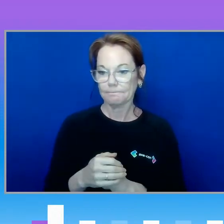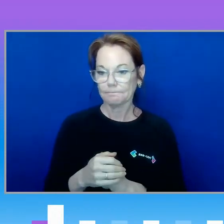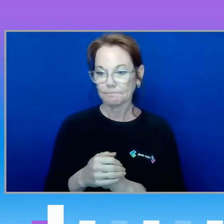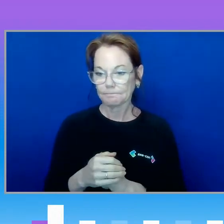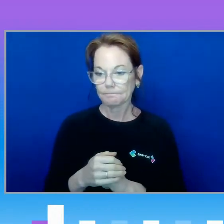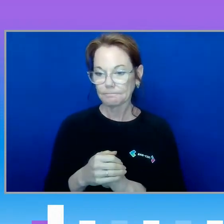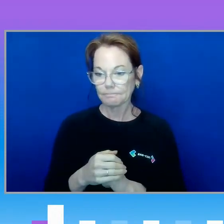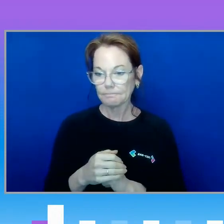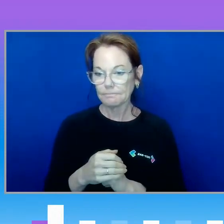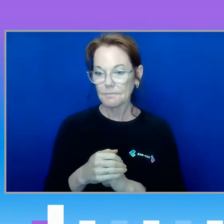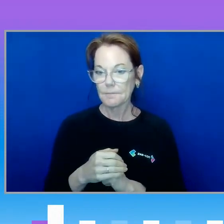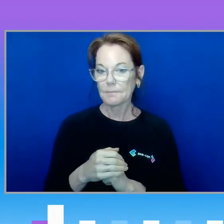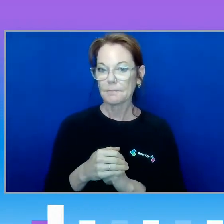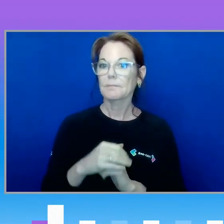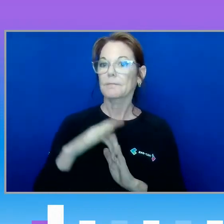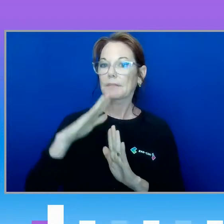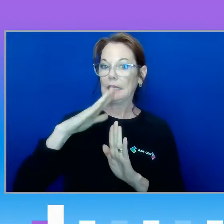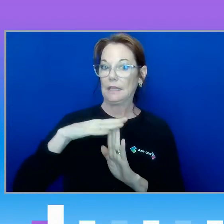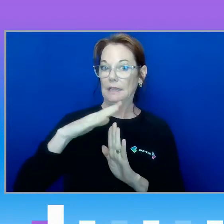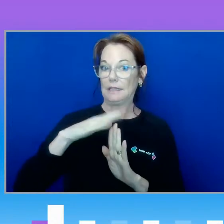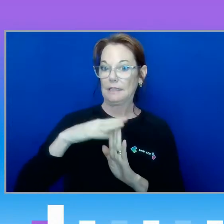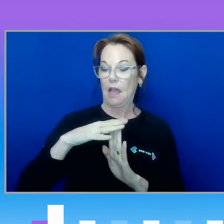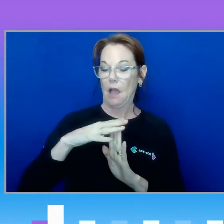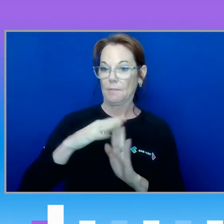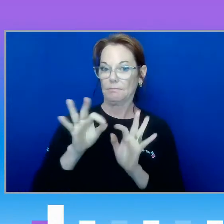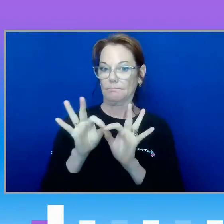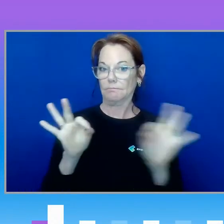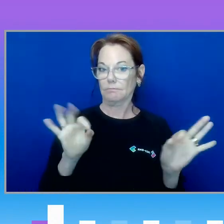I'm finding right now, I think you'd be great to help our